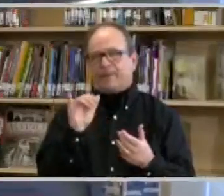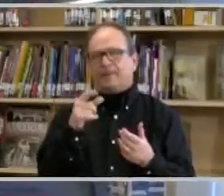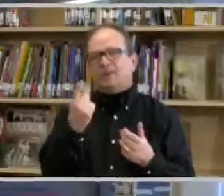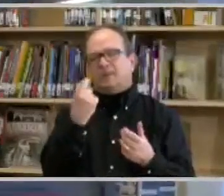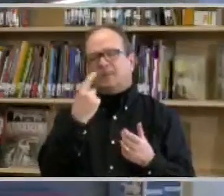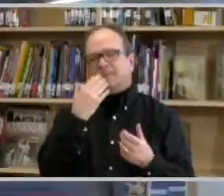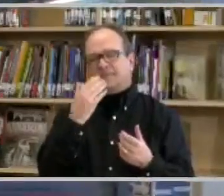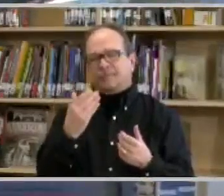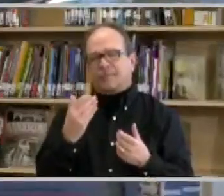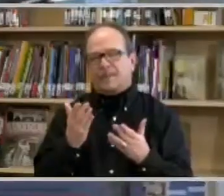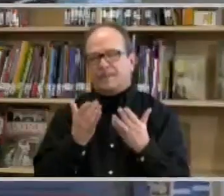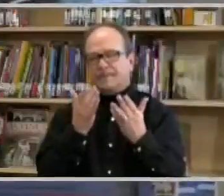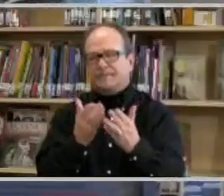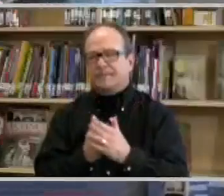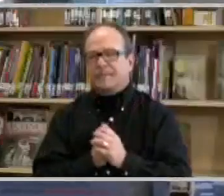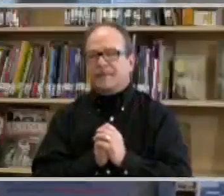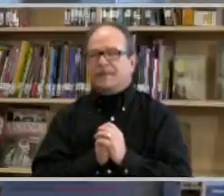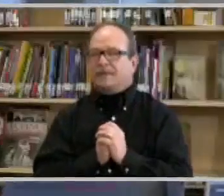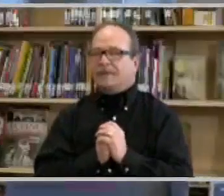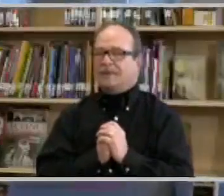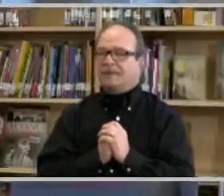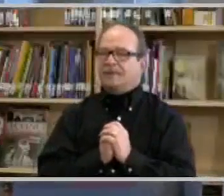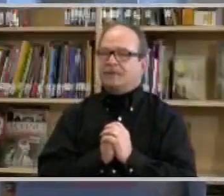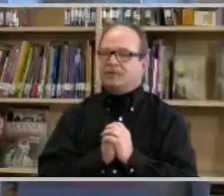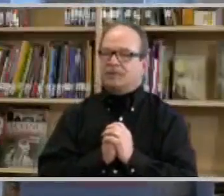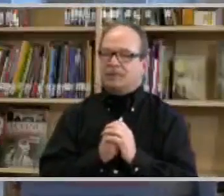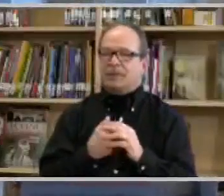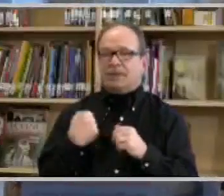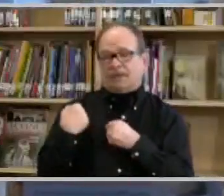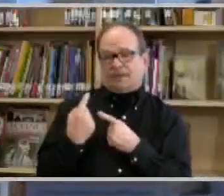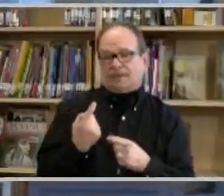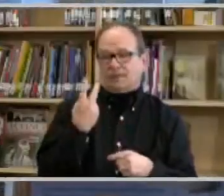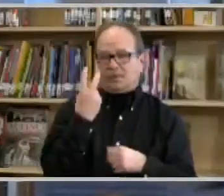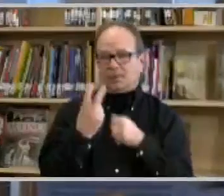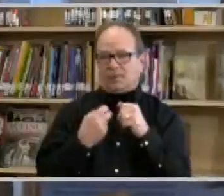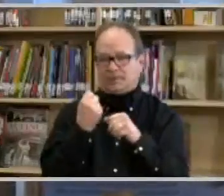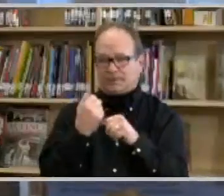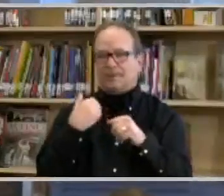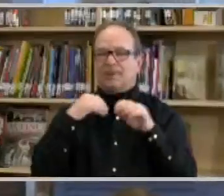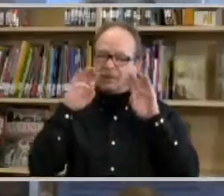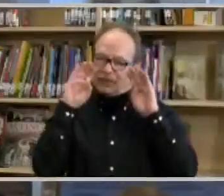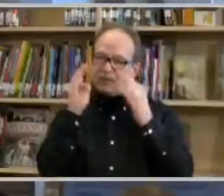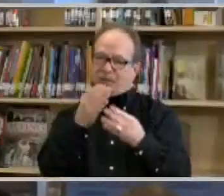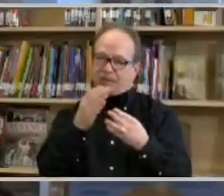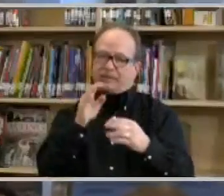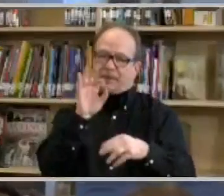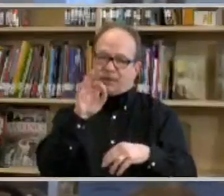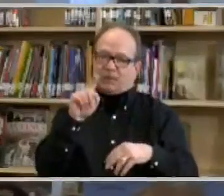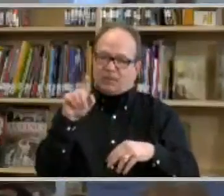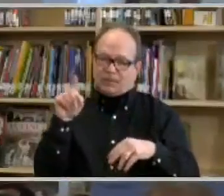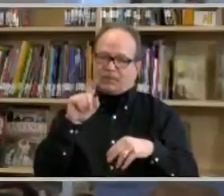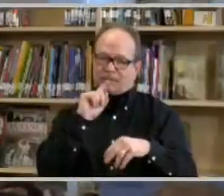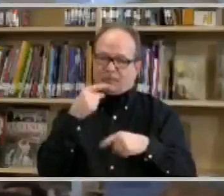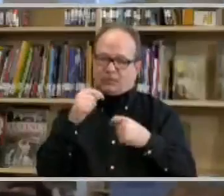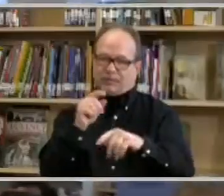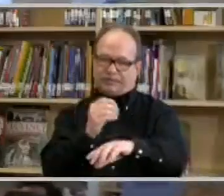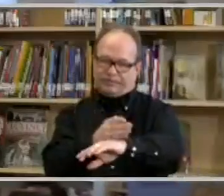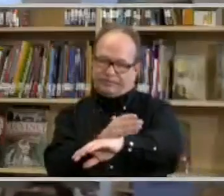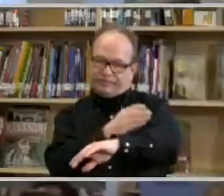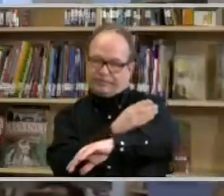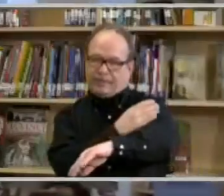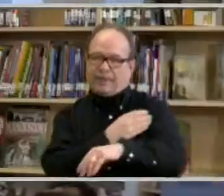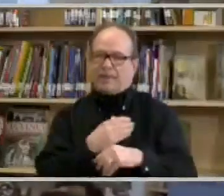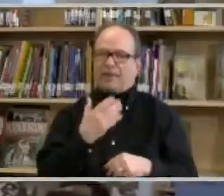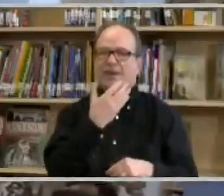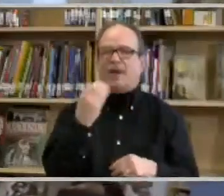SAMANTHA RAISED THAT QUESTION